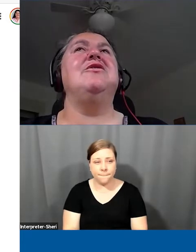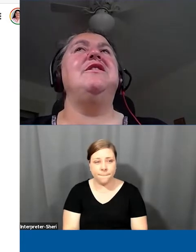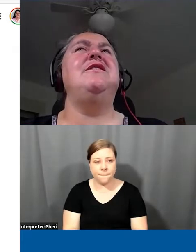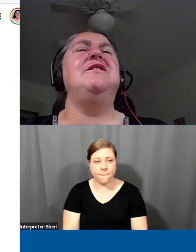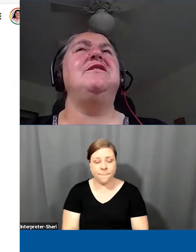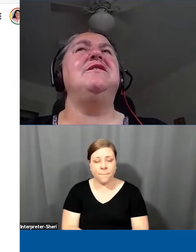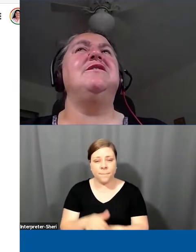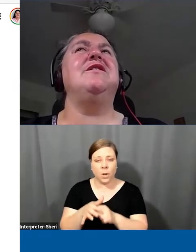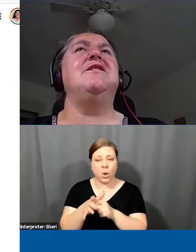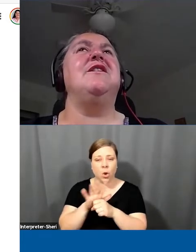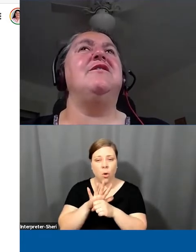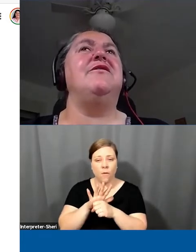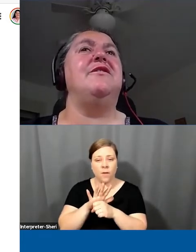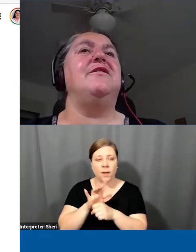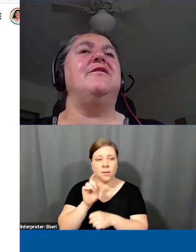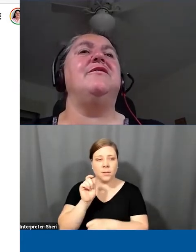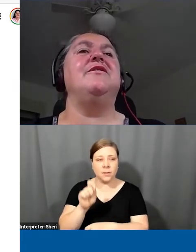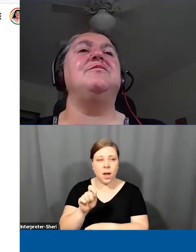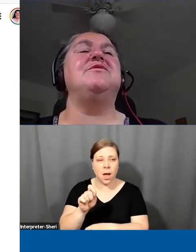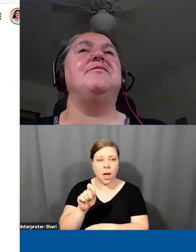Covid.gov, oops.